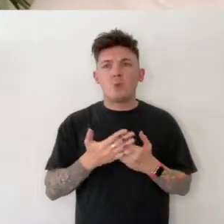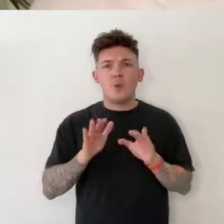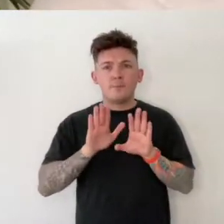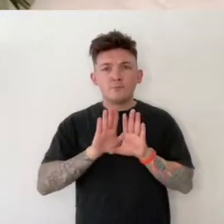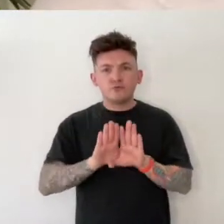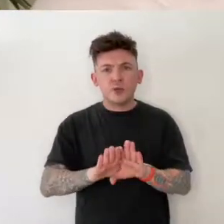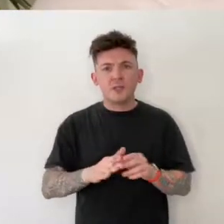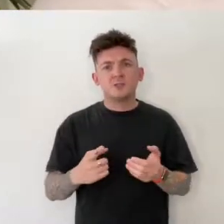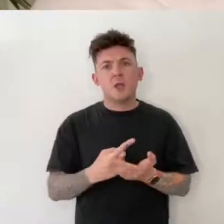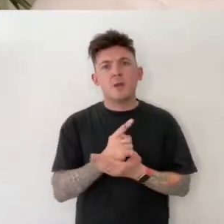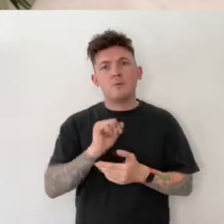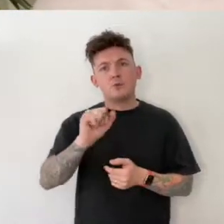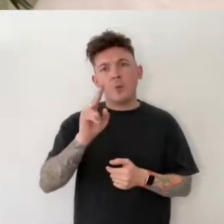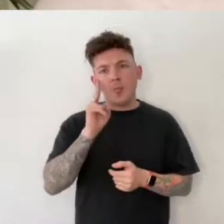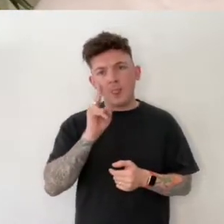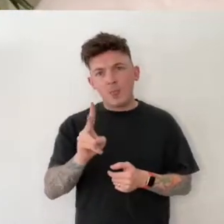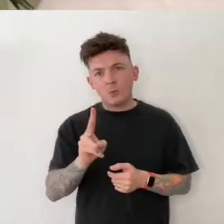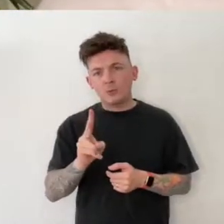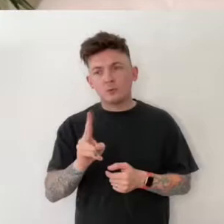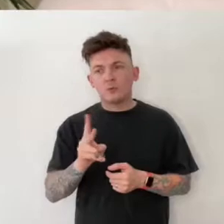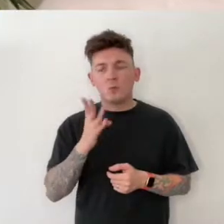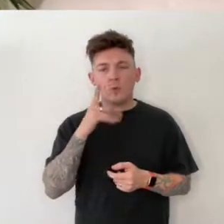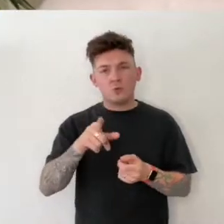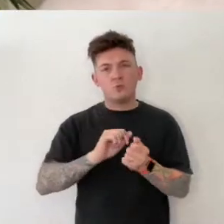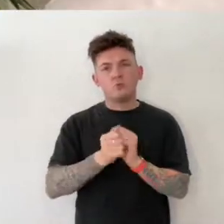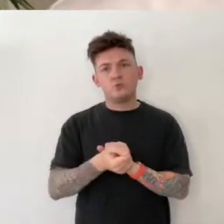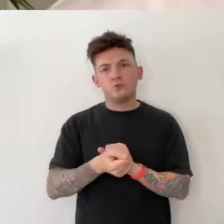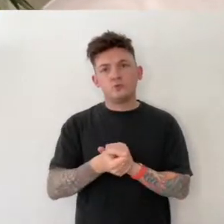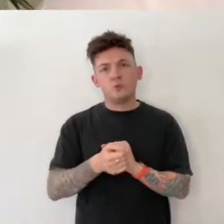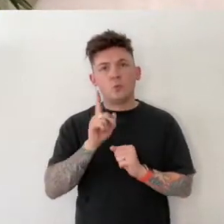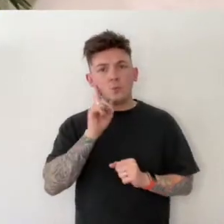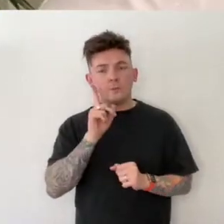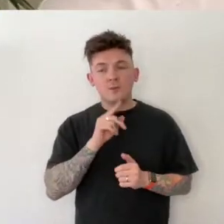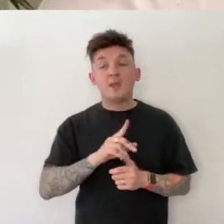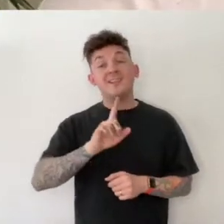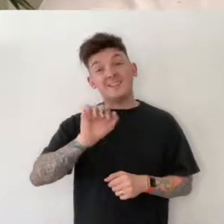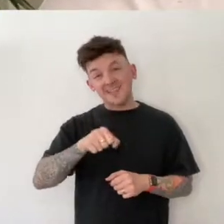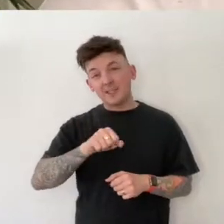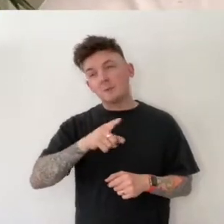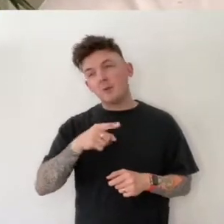okay, yes but i also want to reframe the question a little bit. okay so i know what the person's